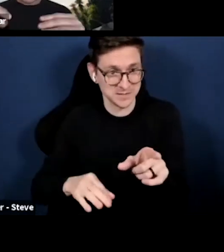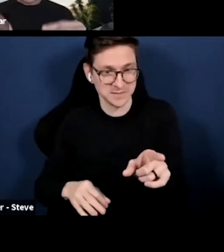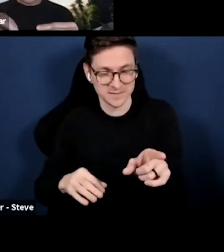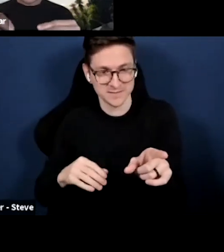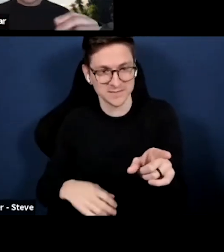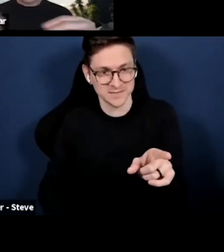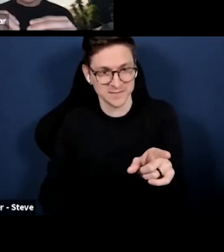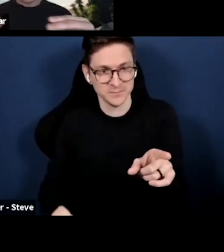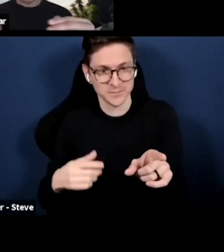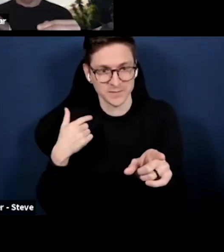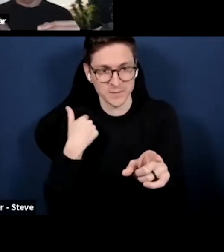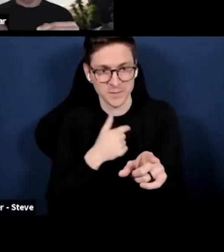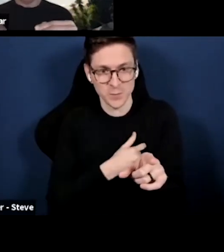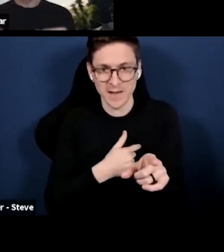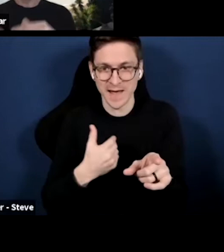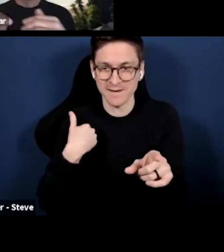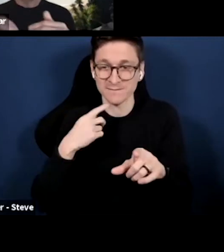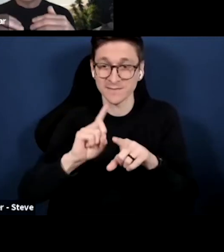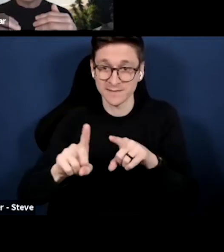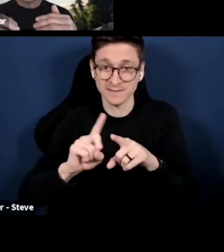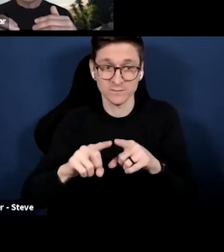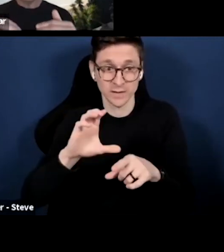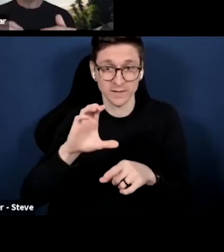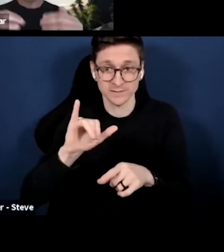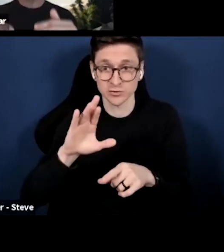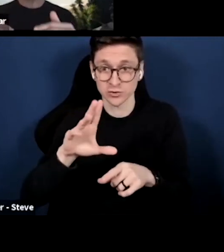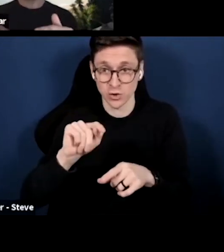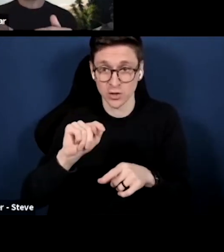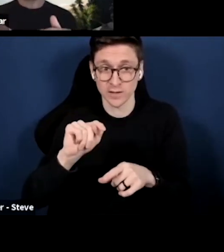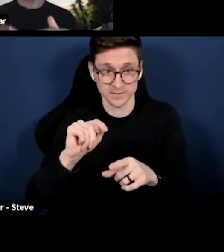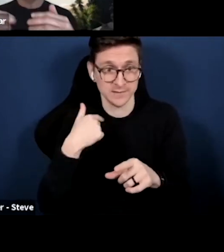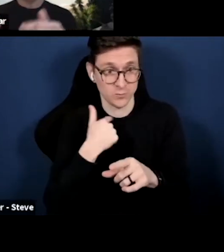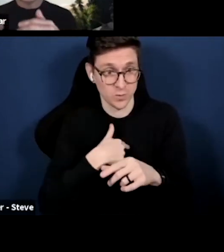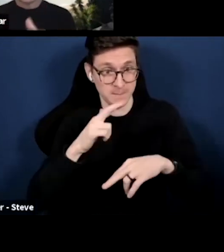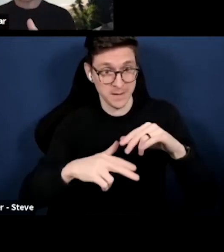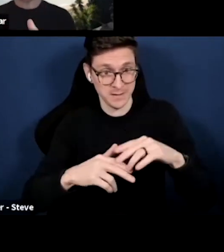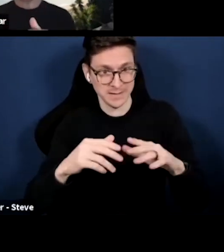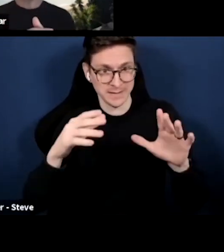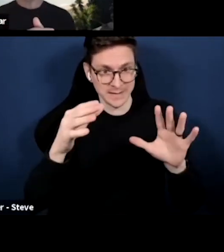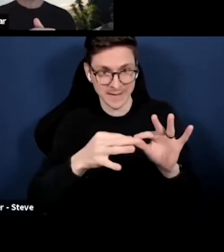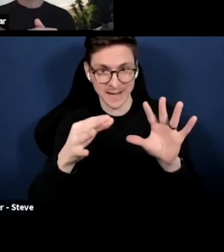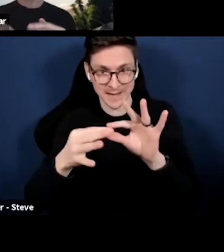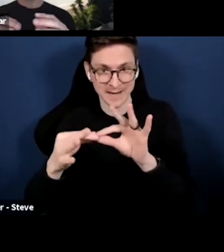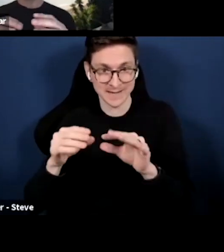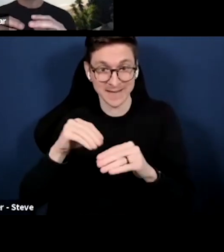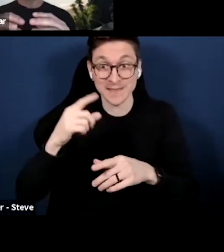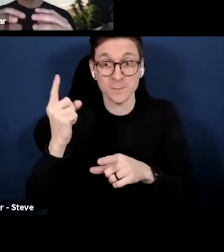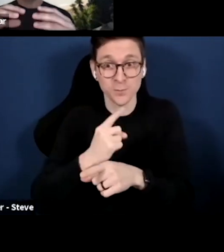circuits that we're building into the places in the neuroanatomy so that there's a sort of